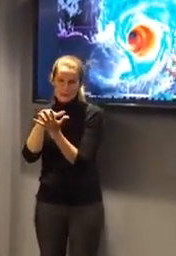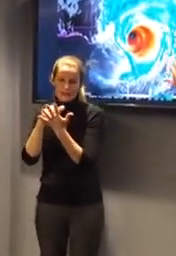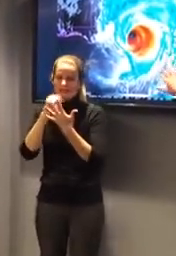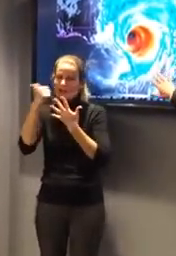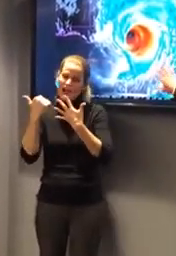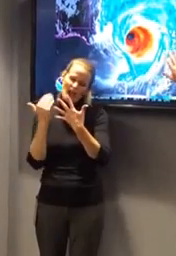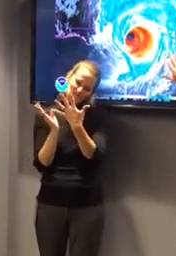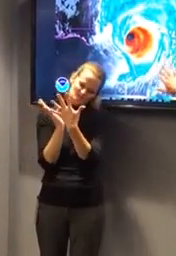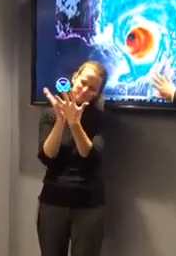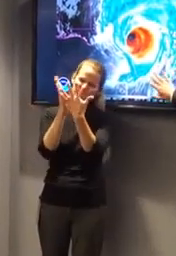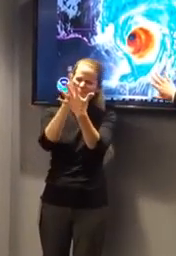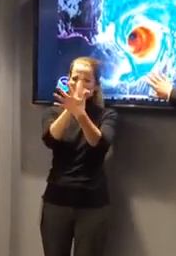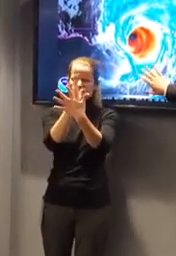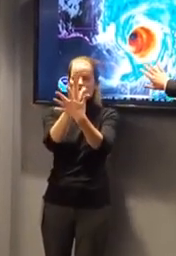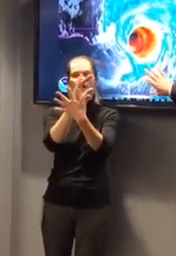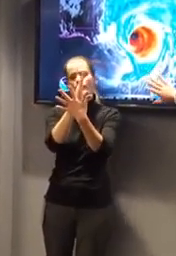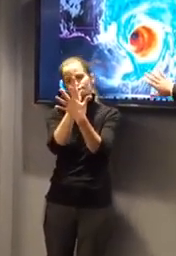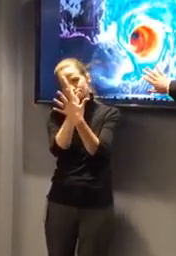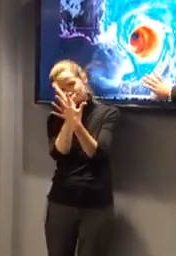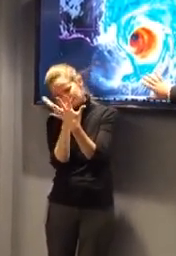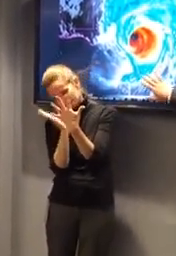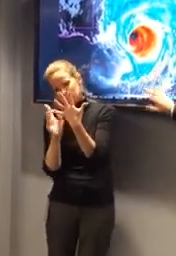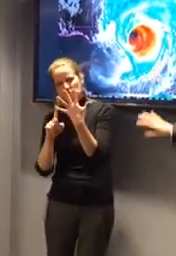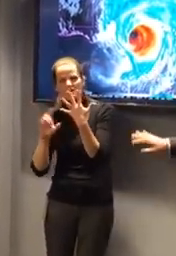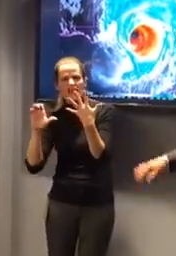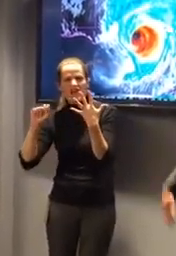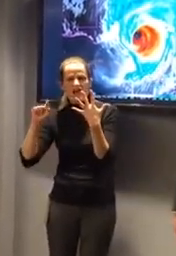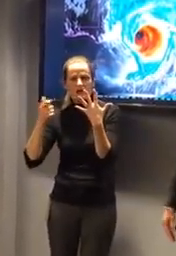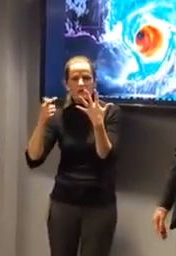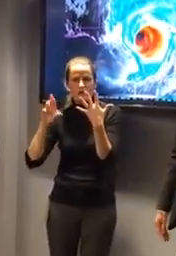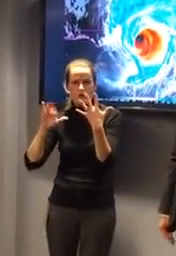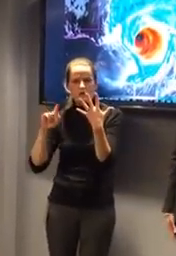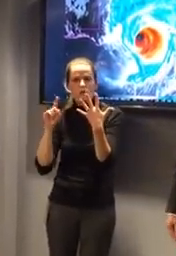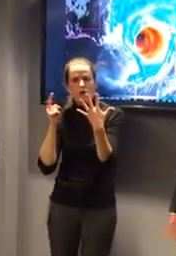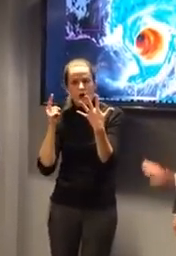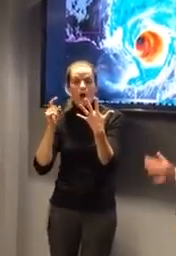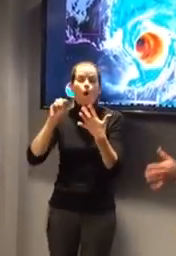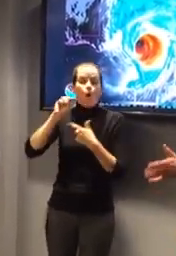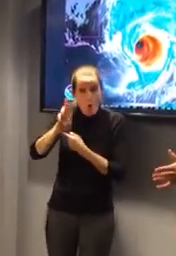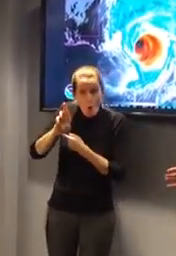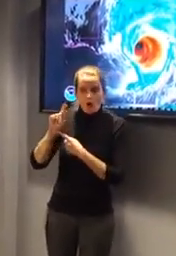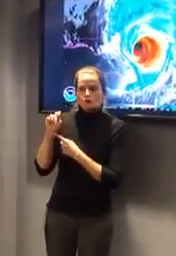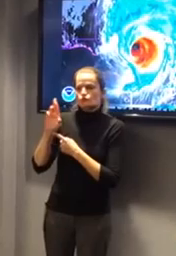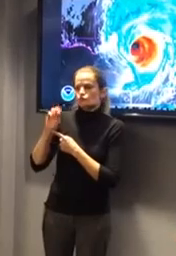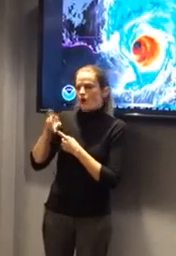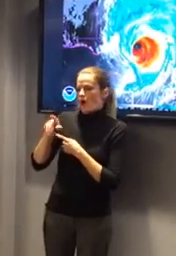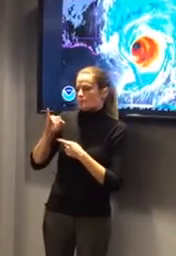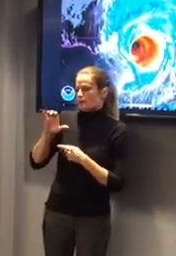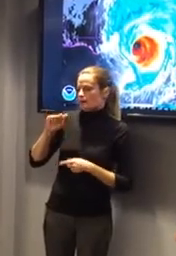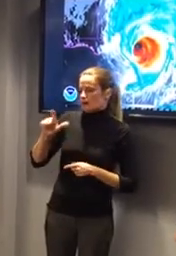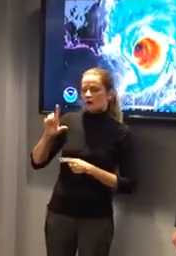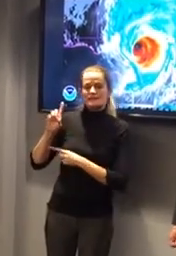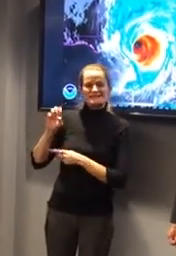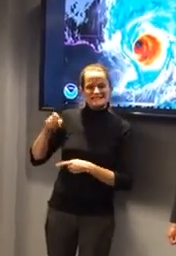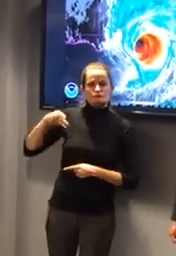it gets down into the Bahamas region or possibly close to the Florida coast. So definitely something we're gonna need to keep an eye on over the next several days.